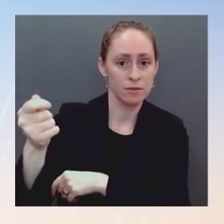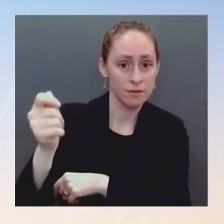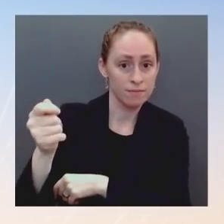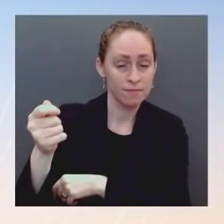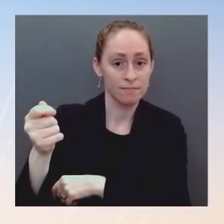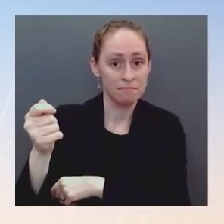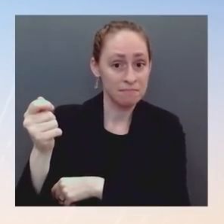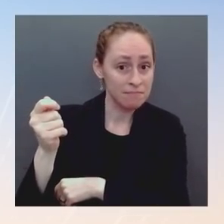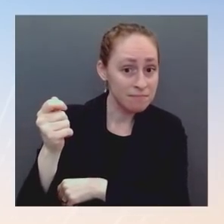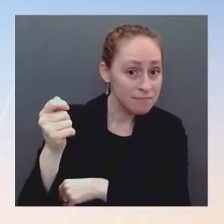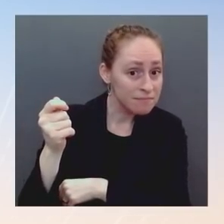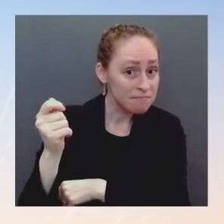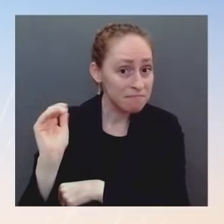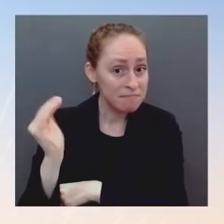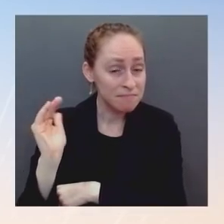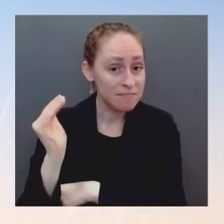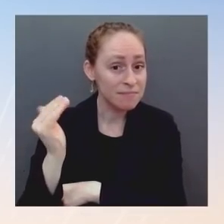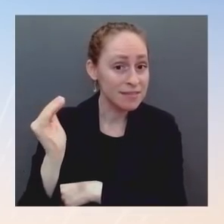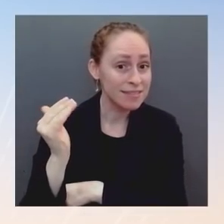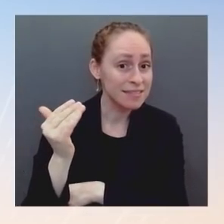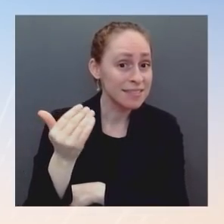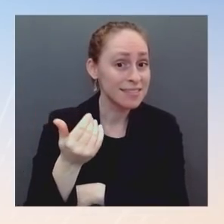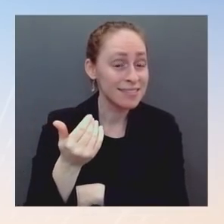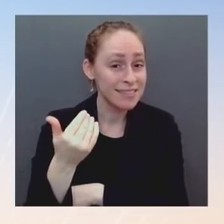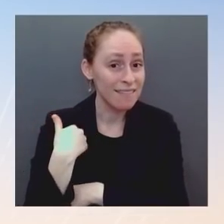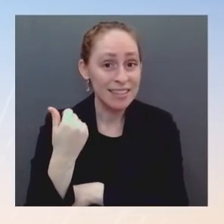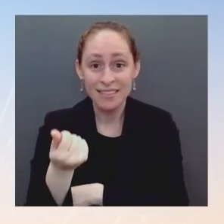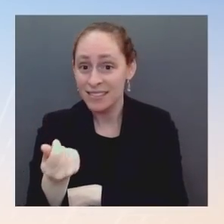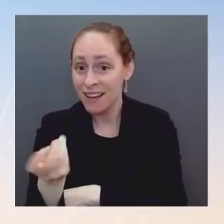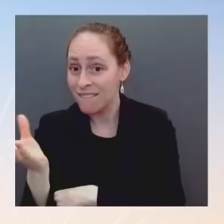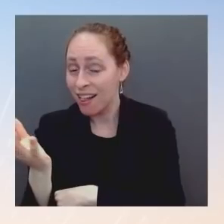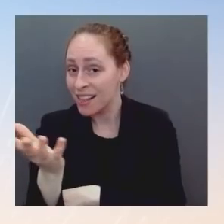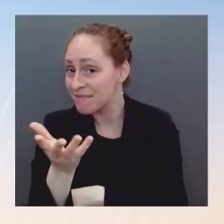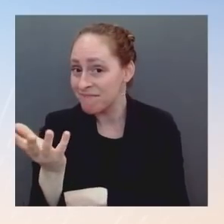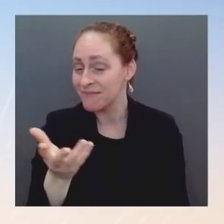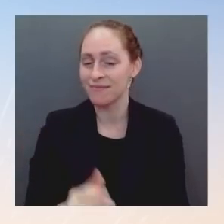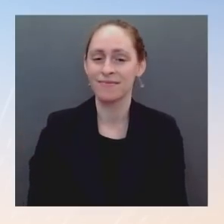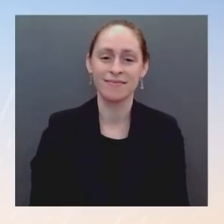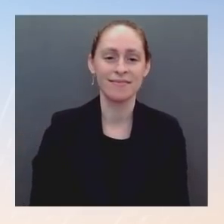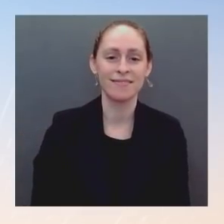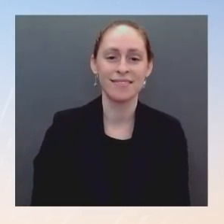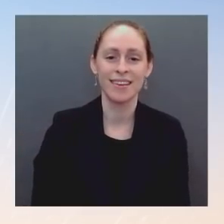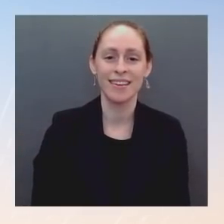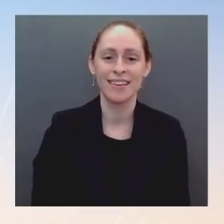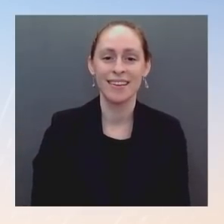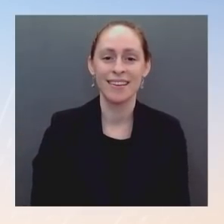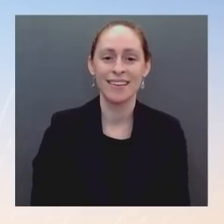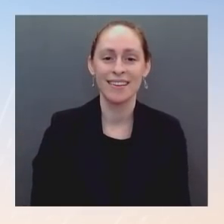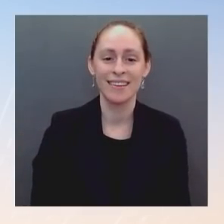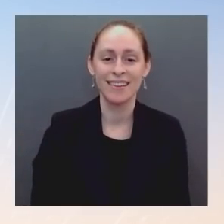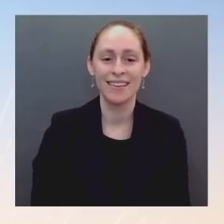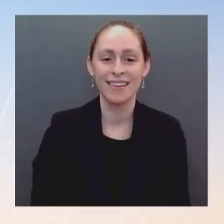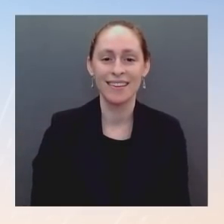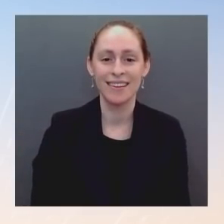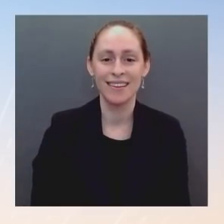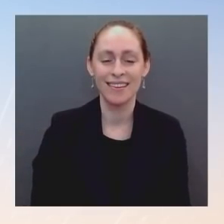I appreciate them. I value them. But I can tell you that the President feels very strongly about ensuring we're protecting the process.